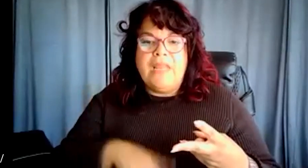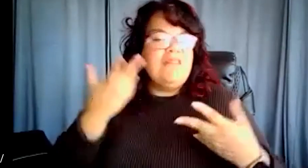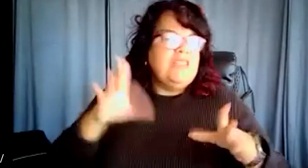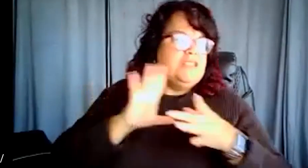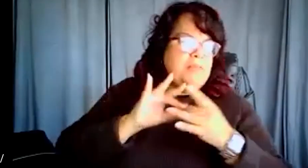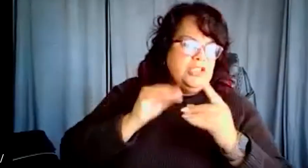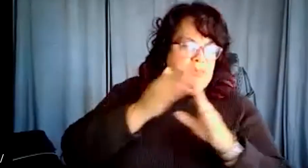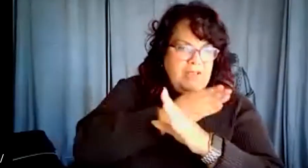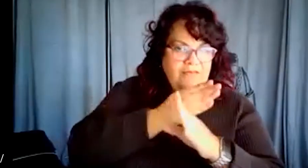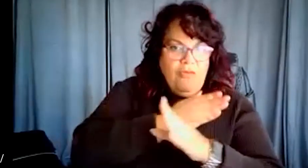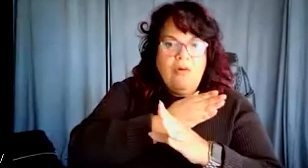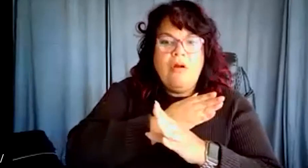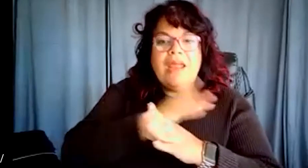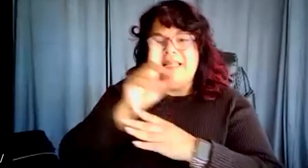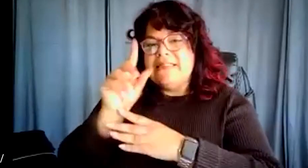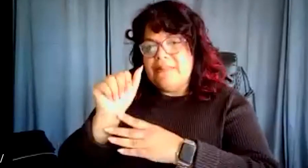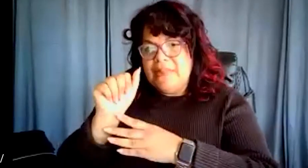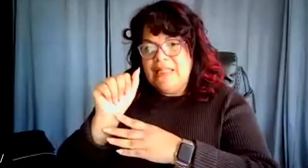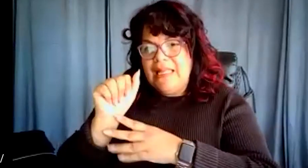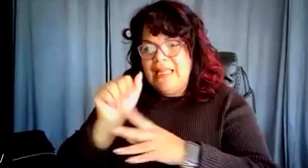that disability cuts across all other identities.